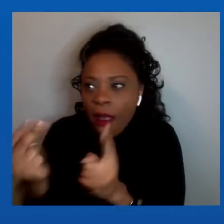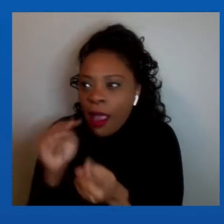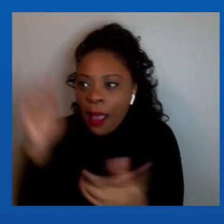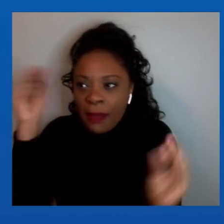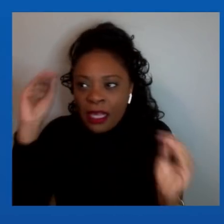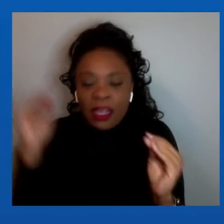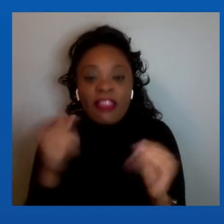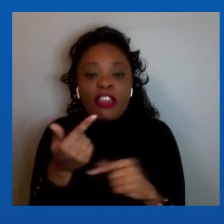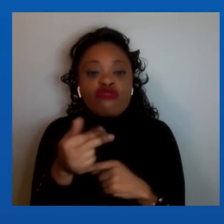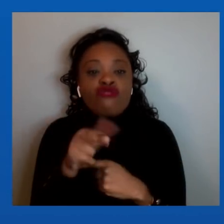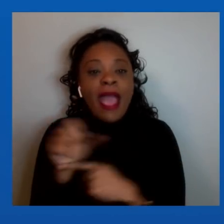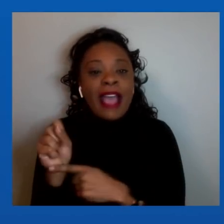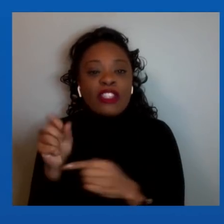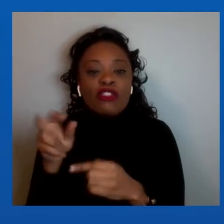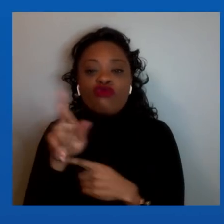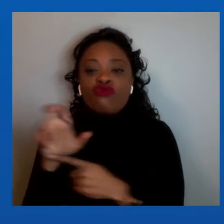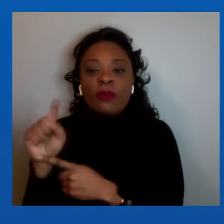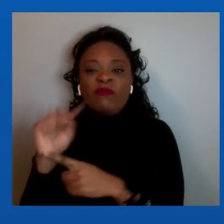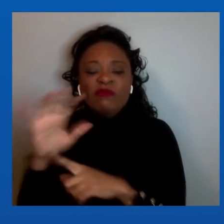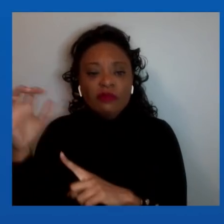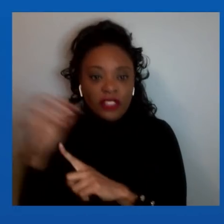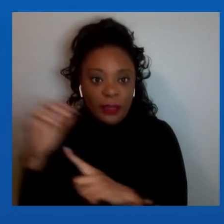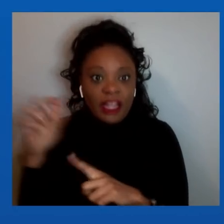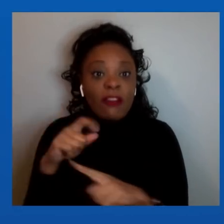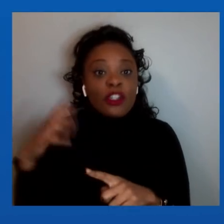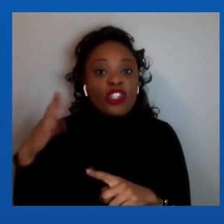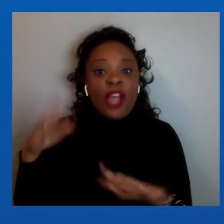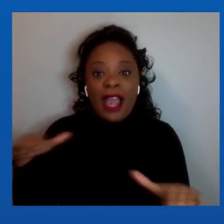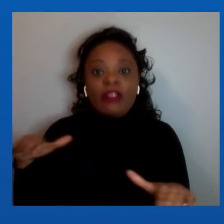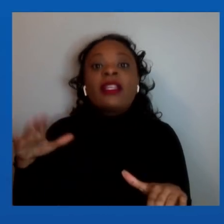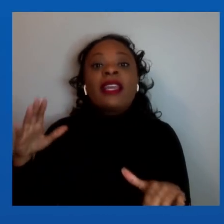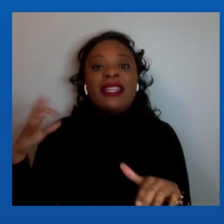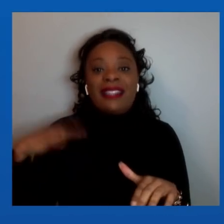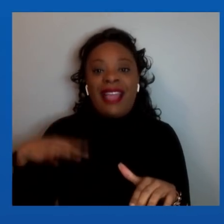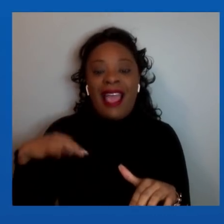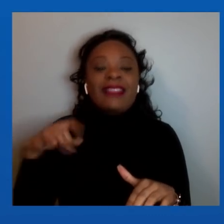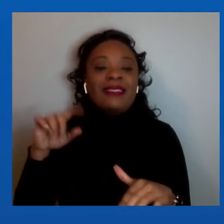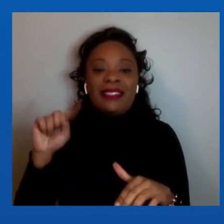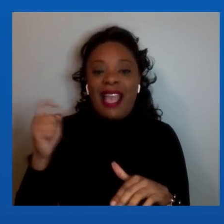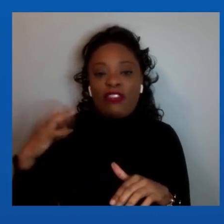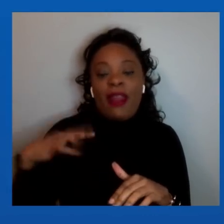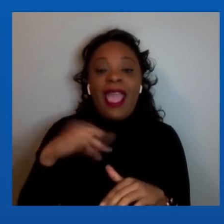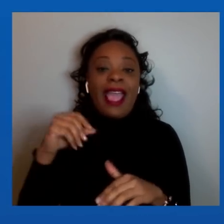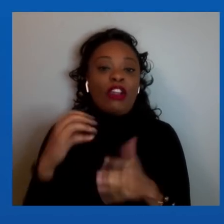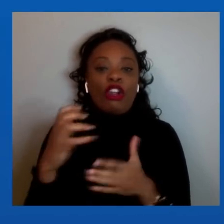and the earned income tax credit. On this day of action, hundreds and hundreds of children's groups,